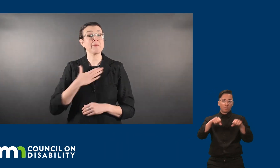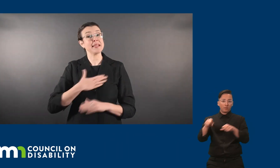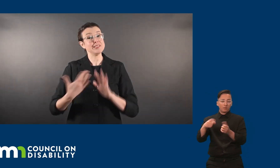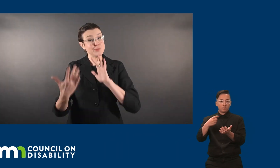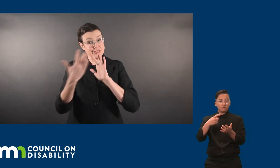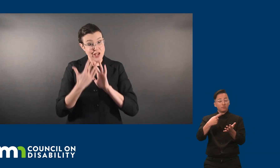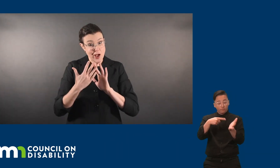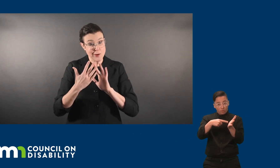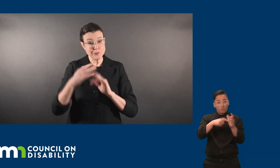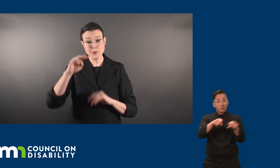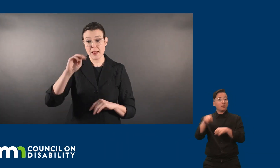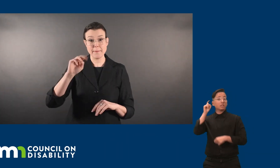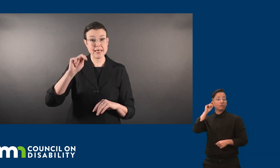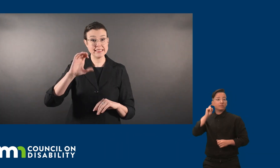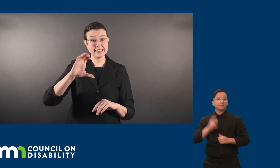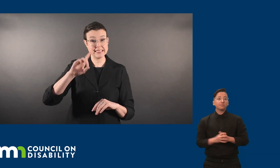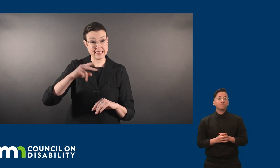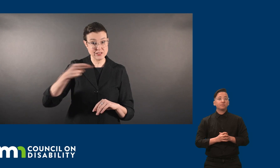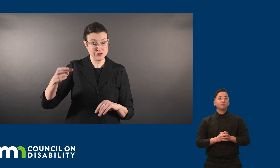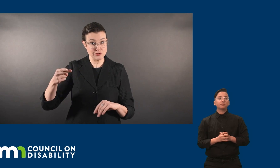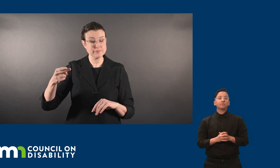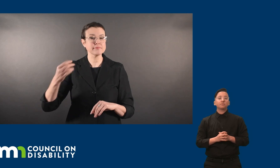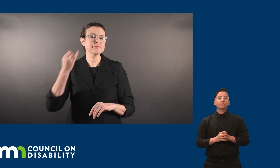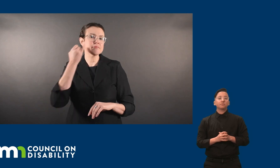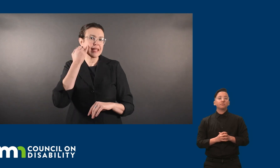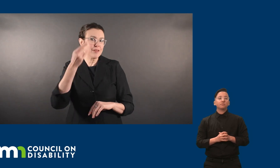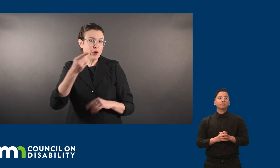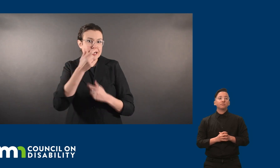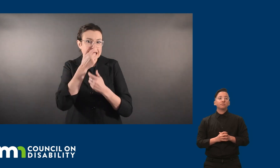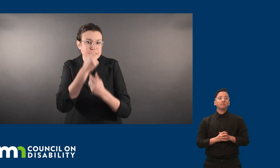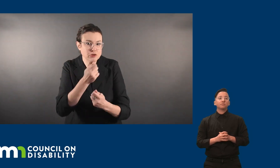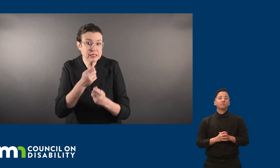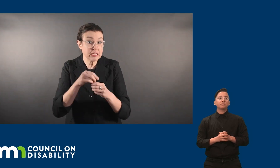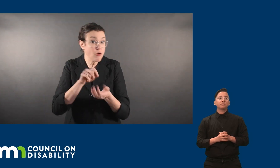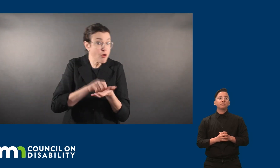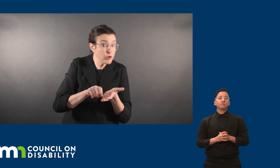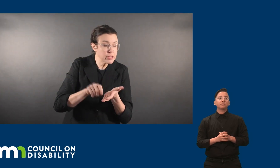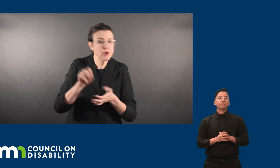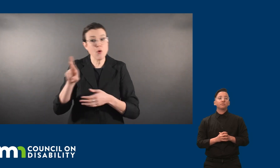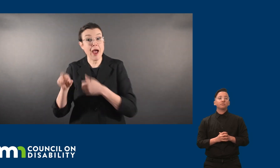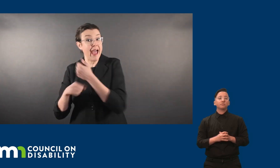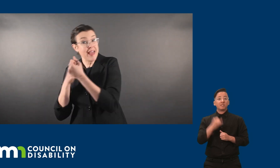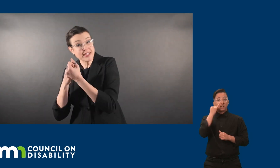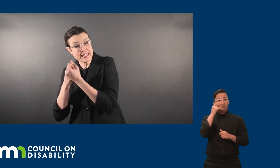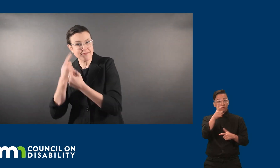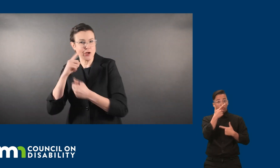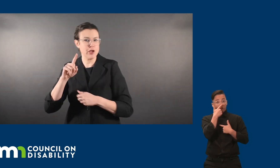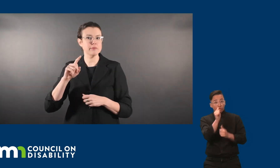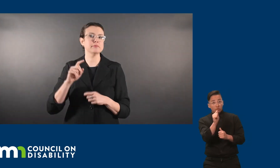Please reach out to MNCDHH if you are interested in authoring or advocating